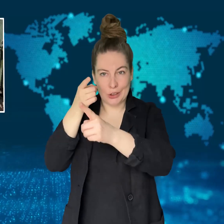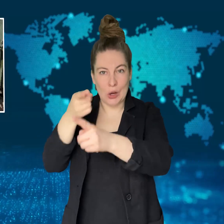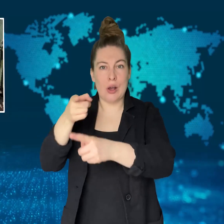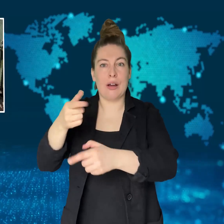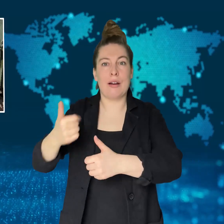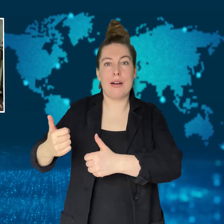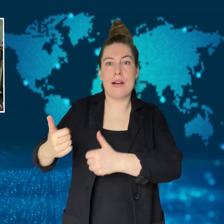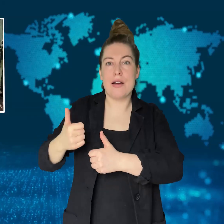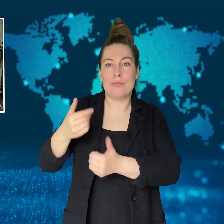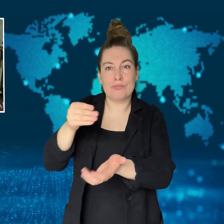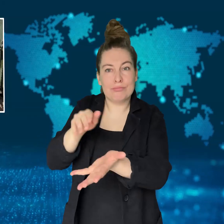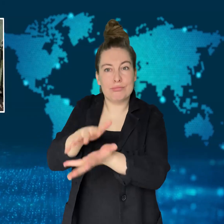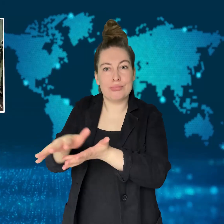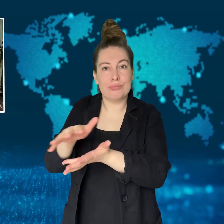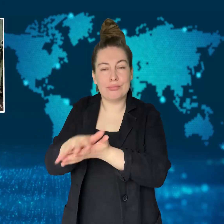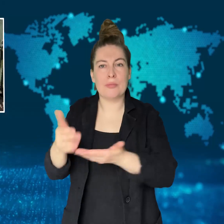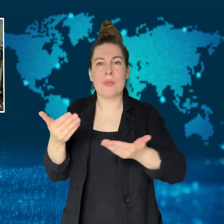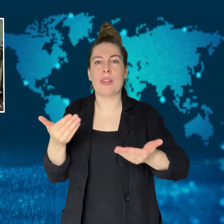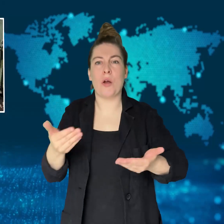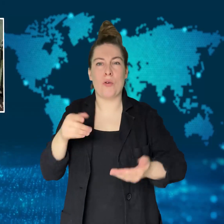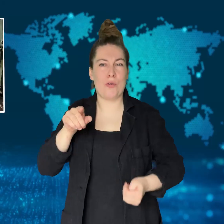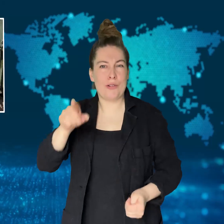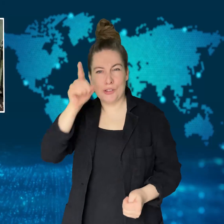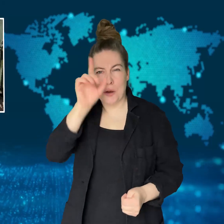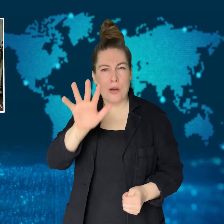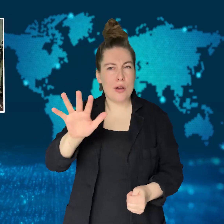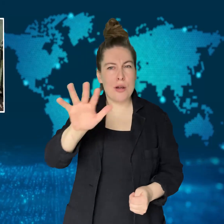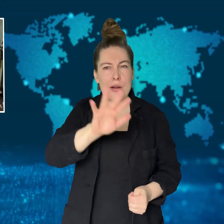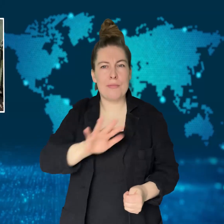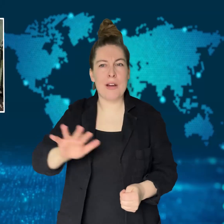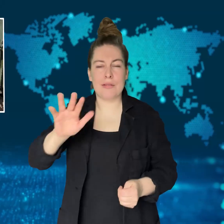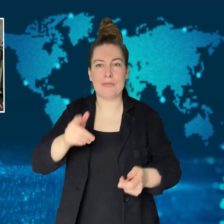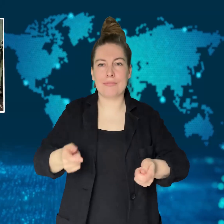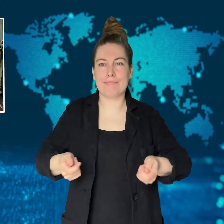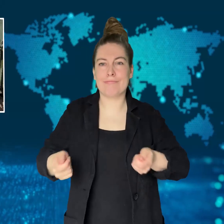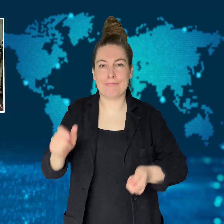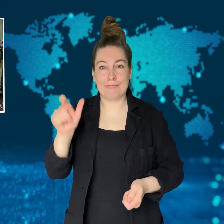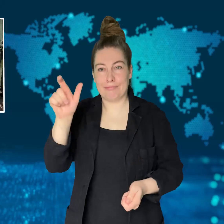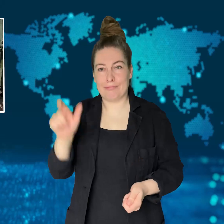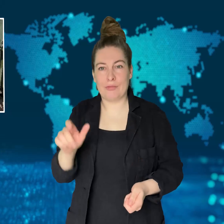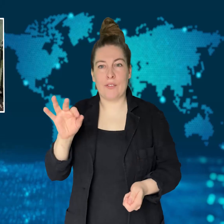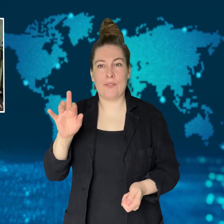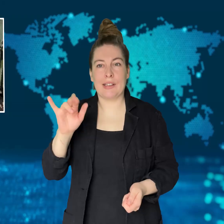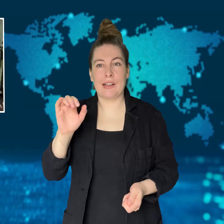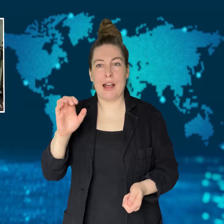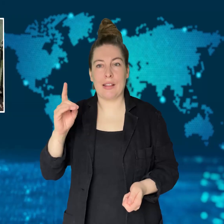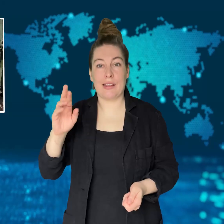A reform to the country's constitutional debt brake